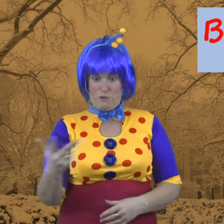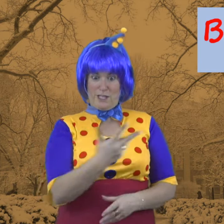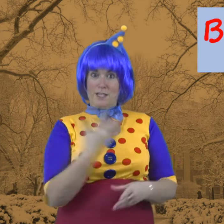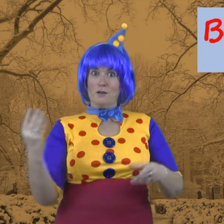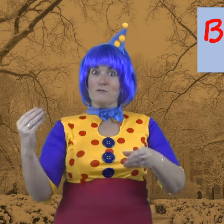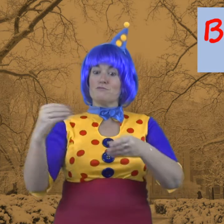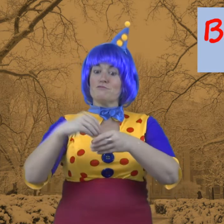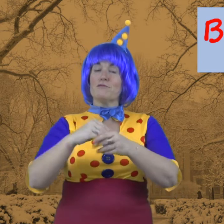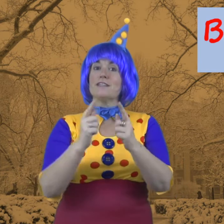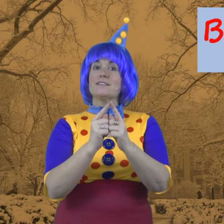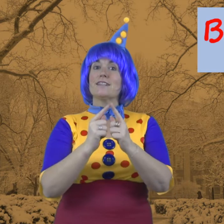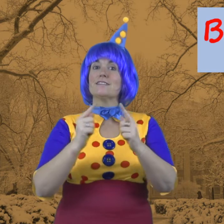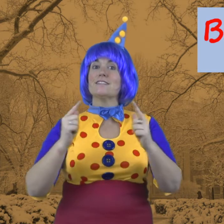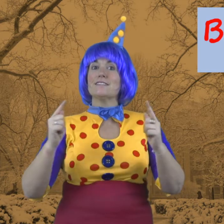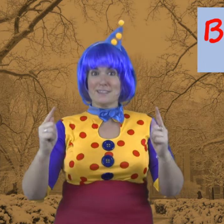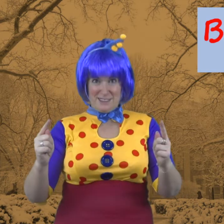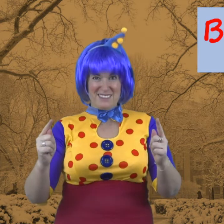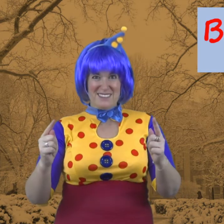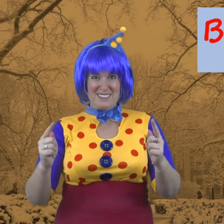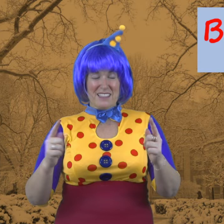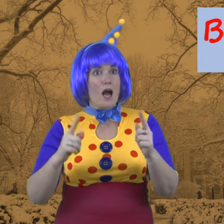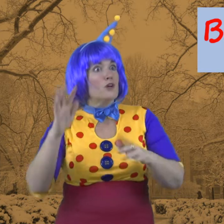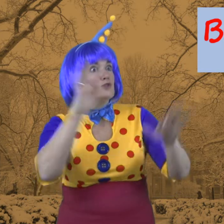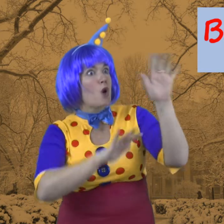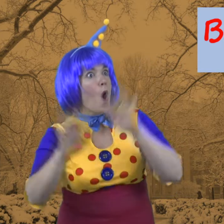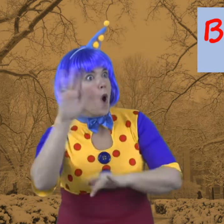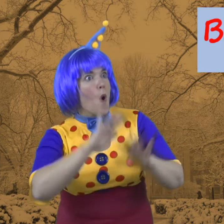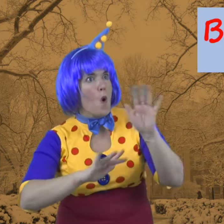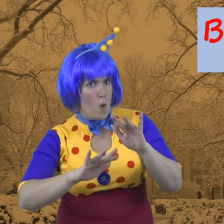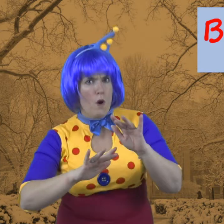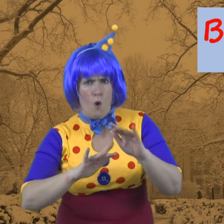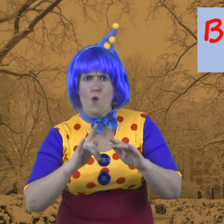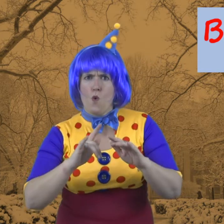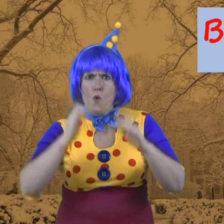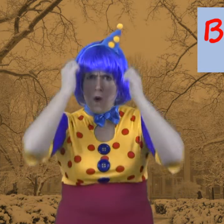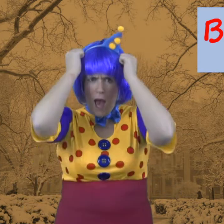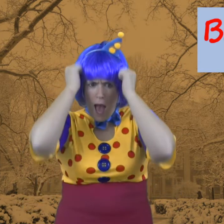Now creating a sentence using all these 3 signs If it is snowing,